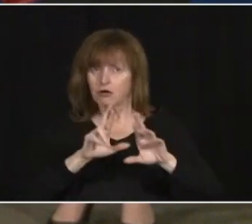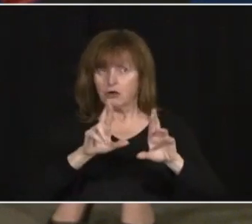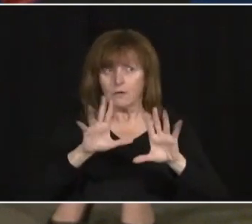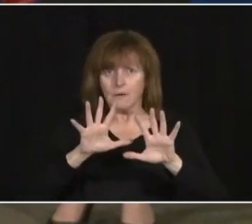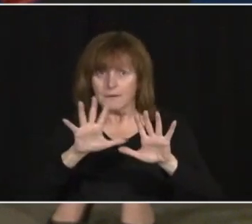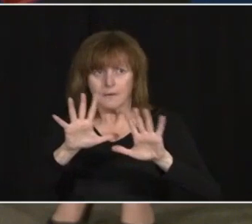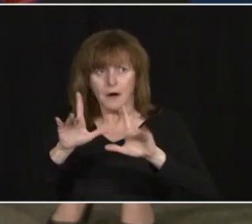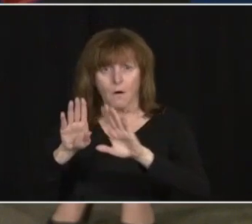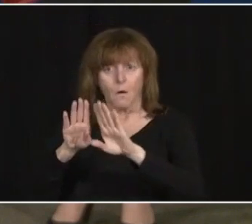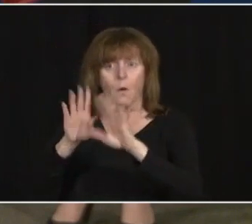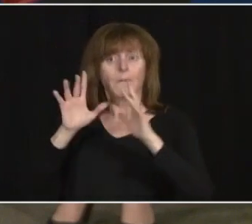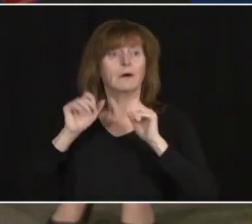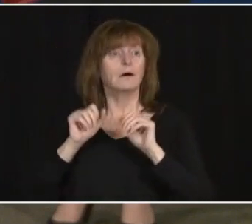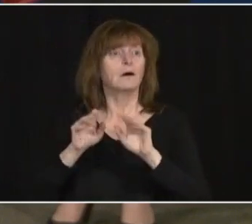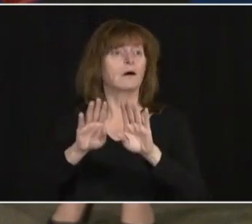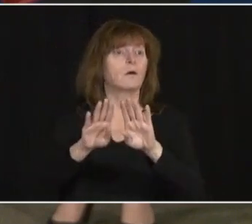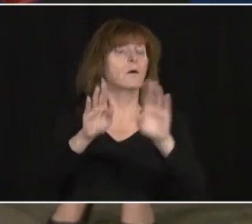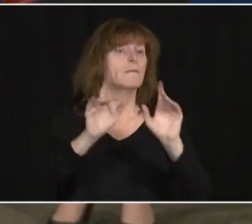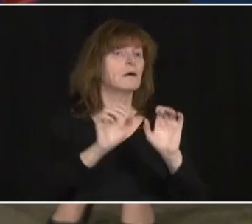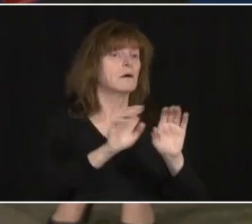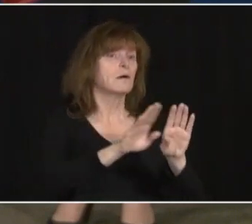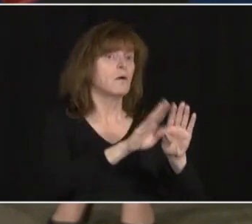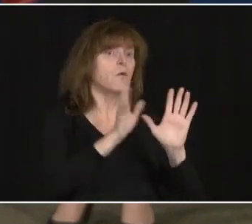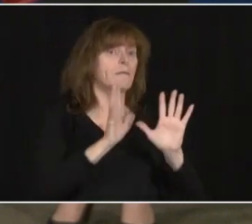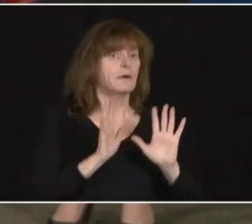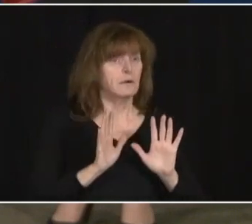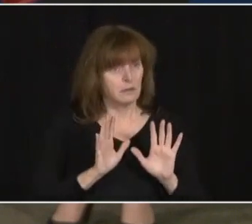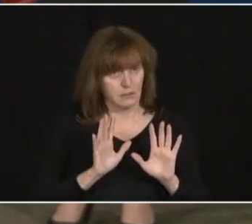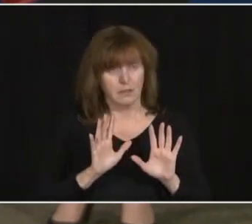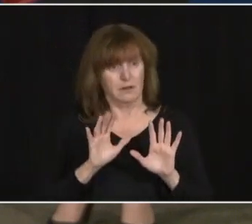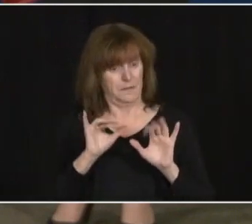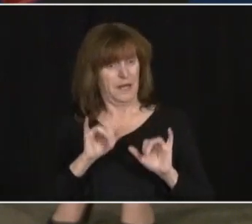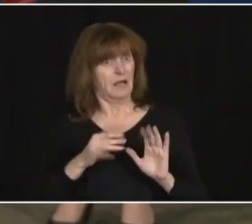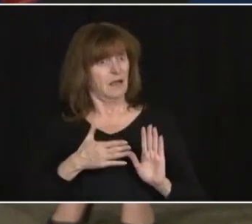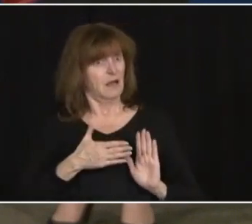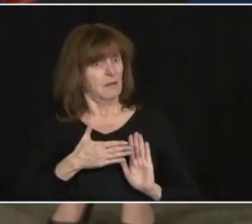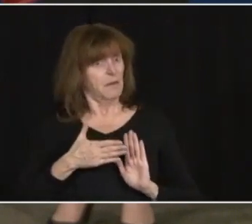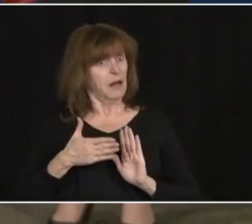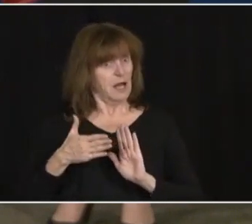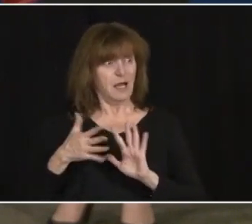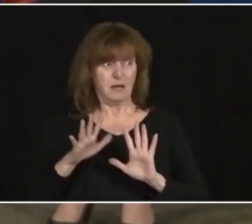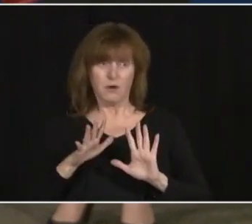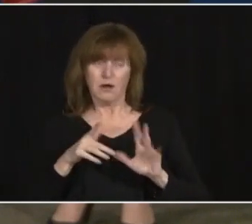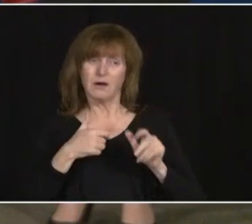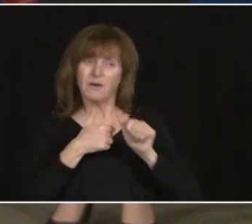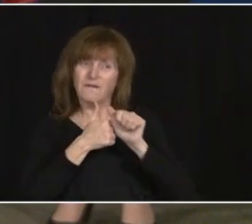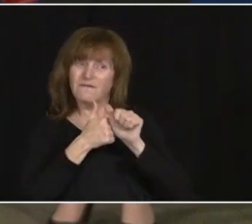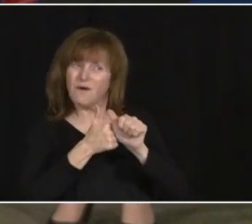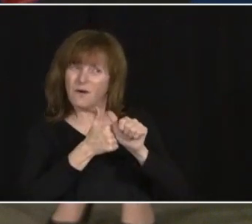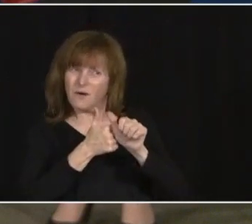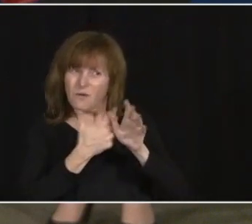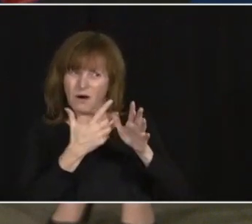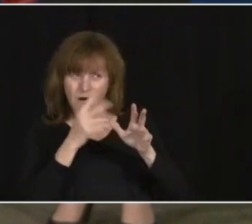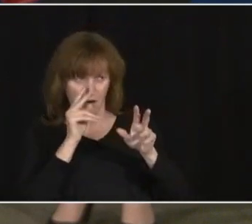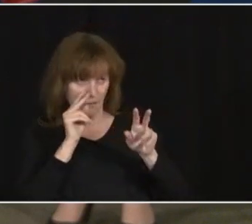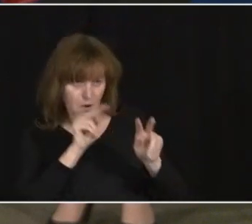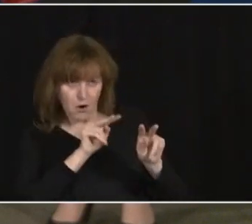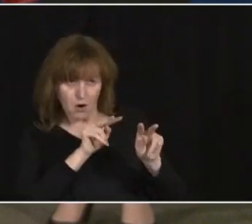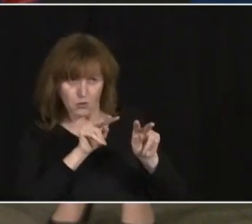ongoing monitoring of the trends. By the advice of our chief